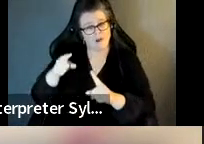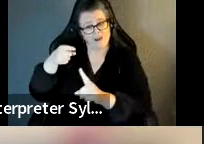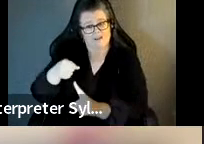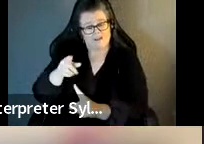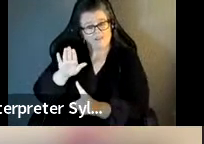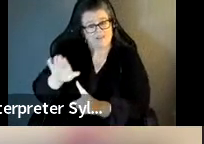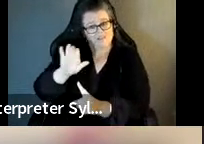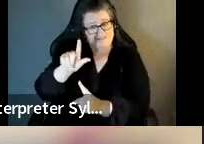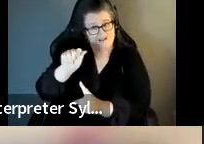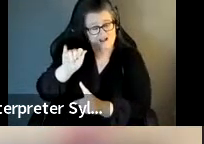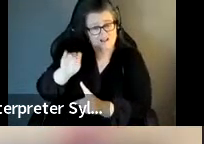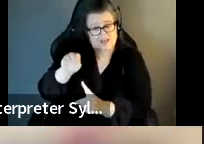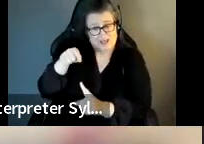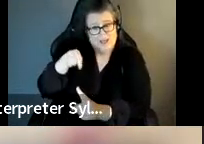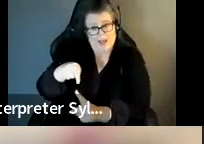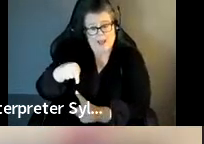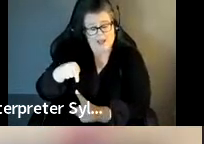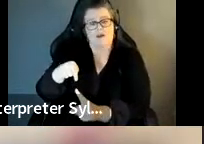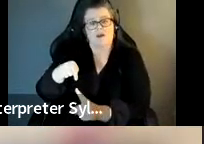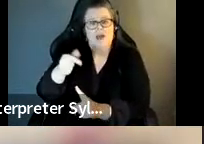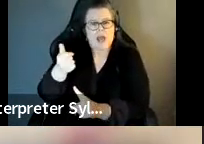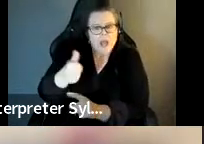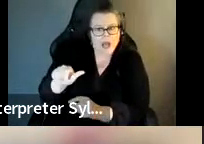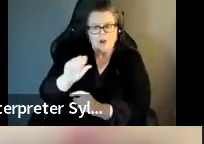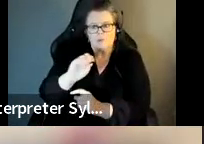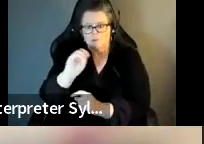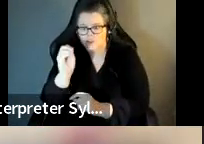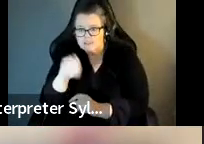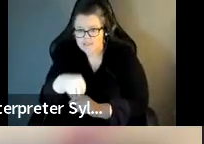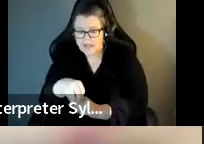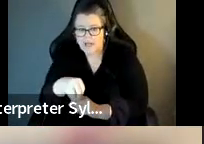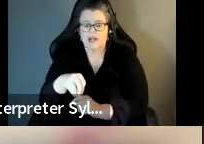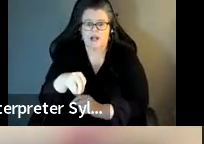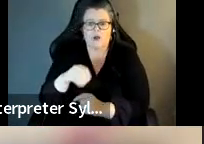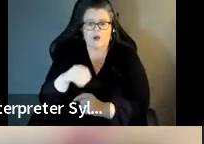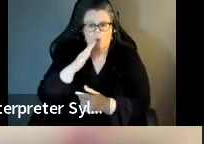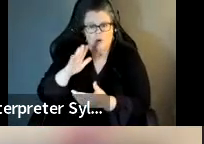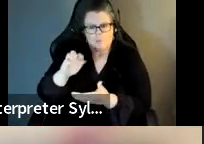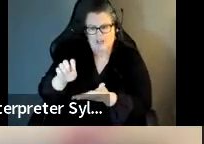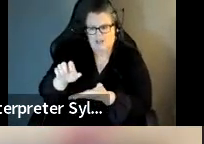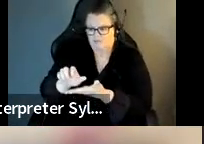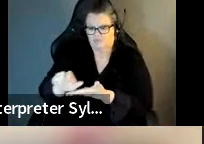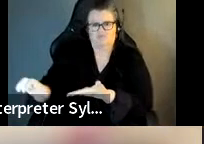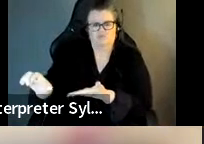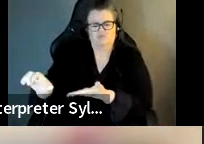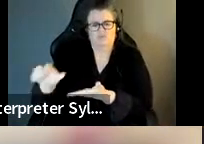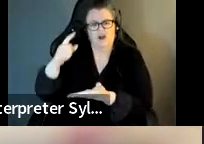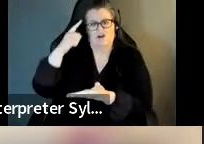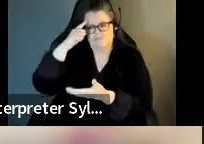summary that any particular percentage of the population would be excluded from transferring on to any particular height.